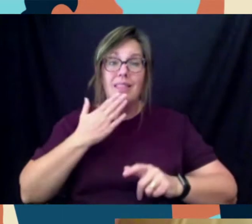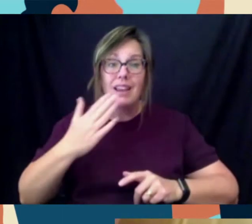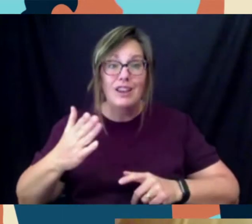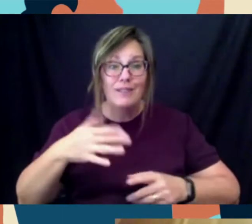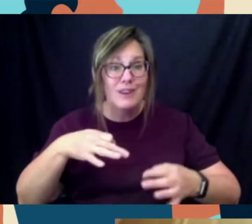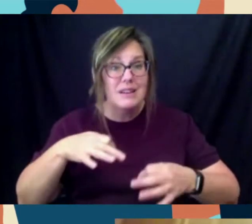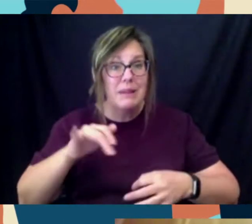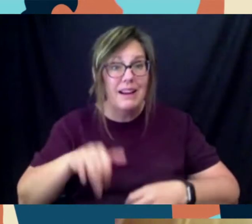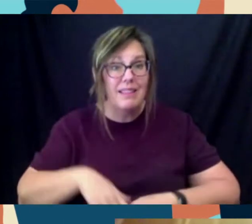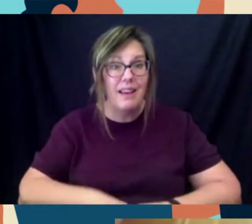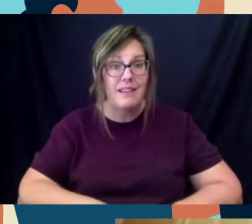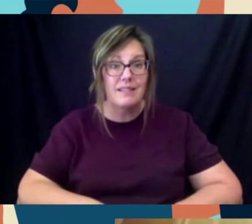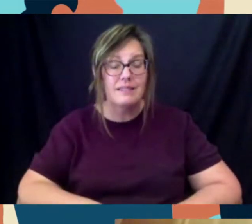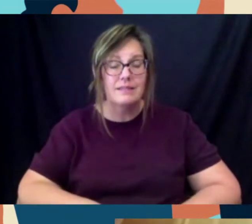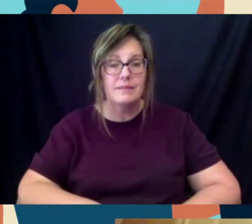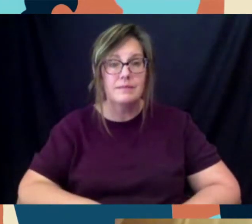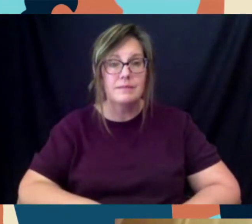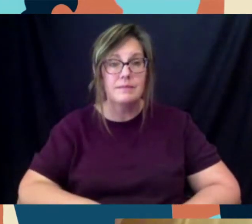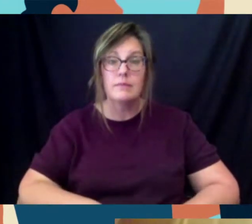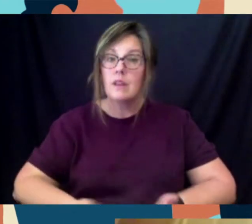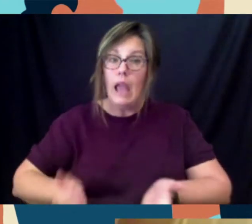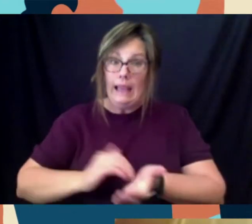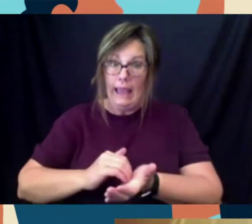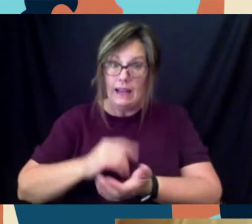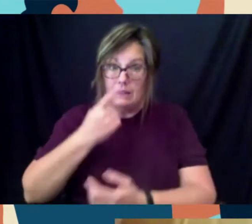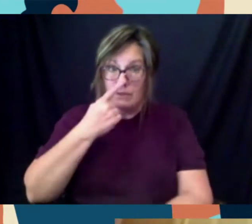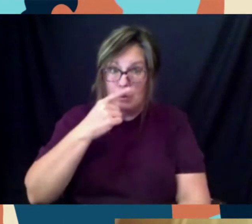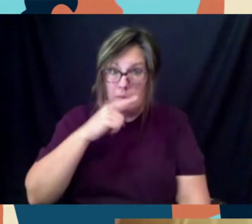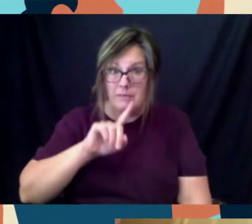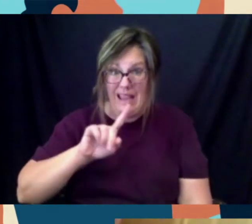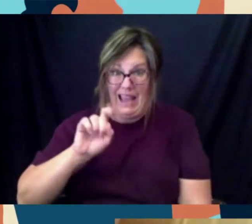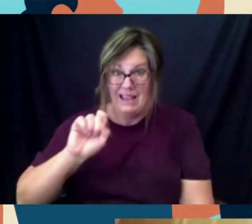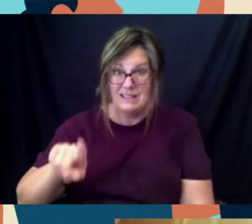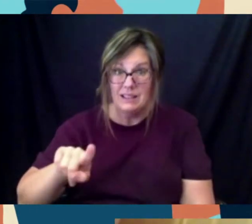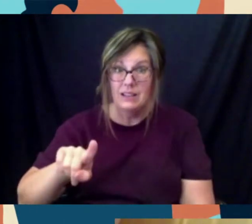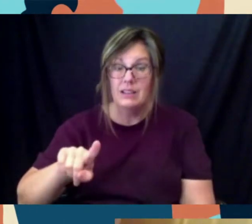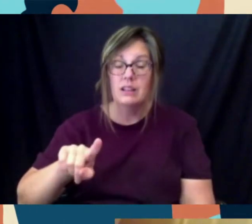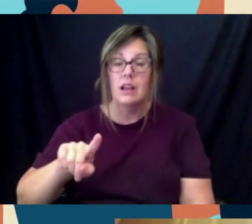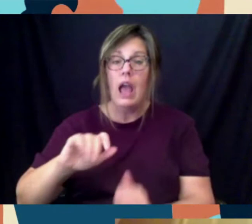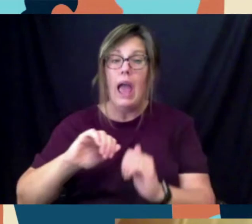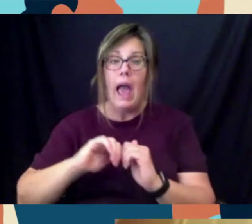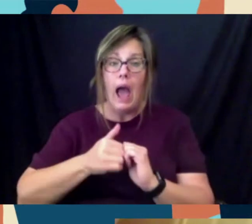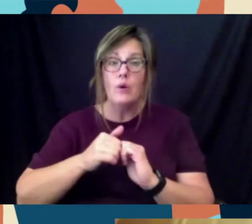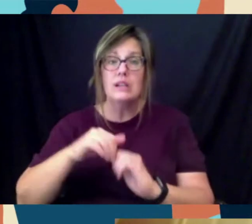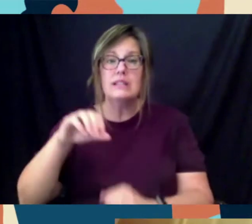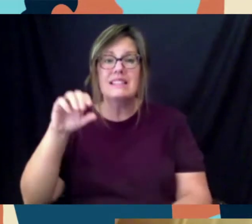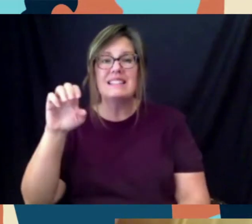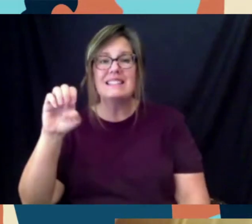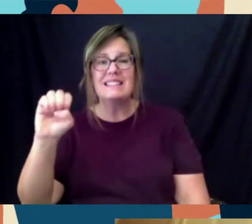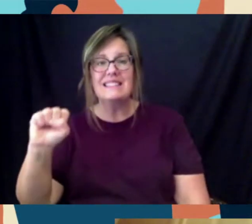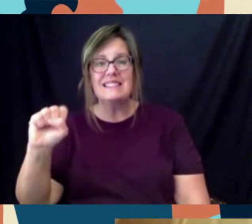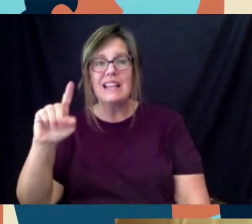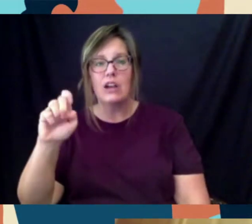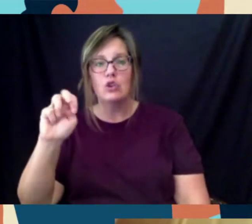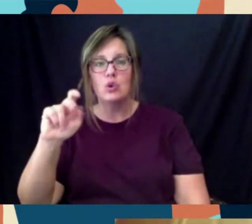um again if you don't mind me asking how does sexual orientation work for a non-binary person